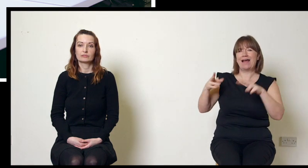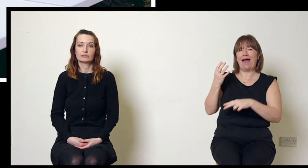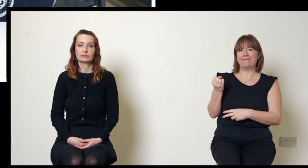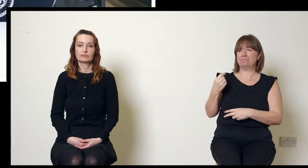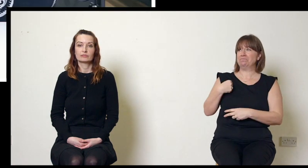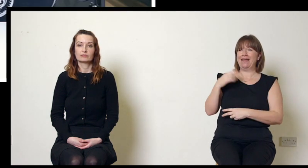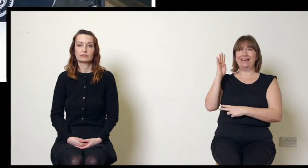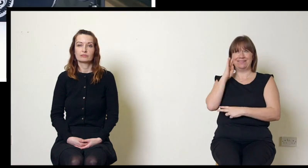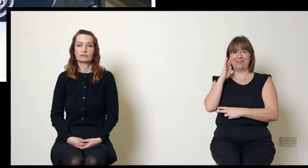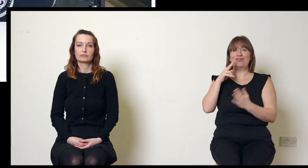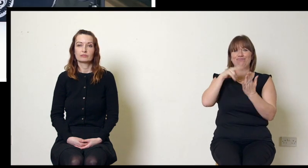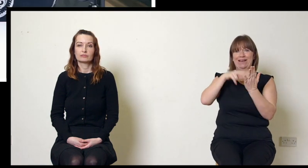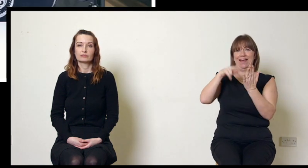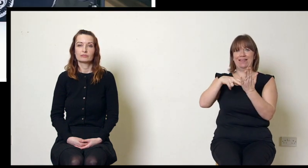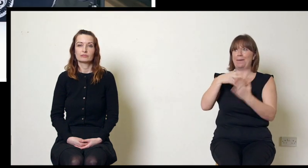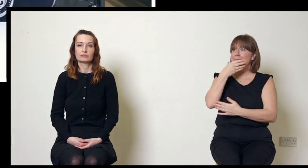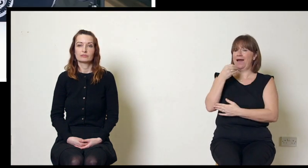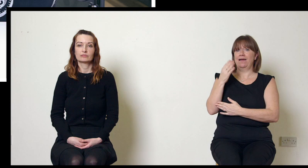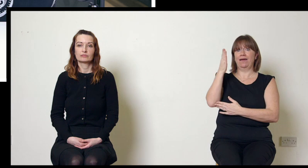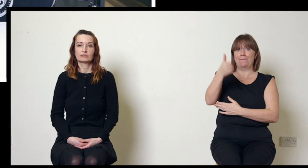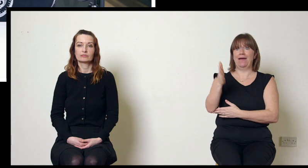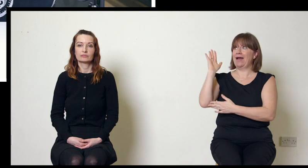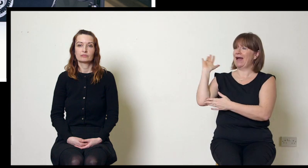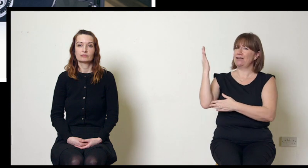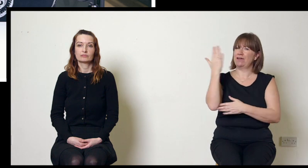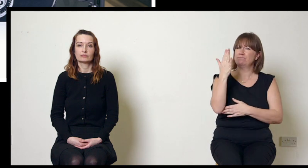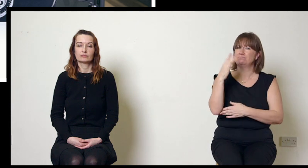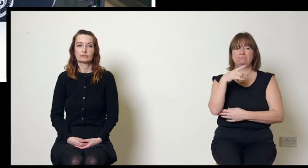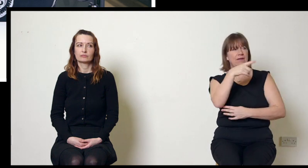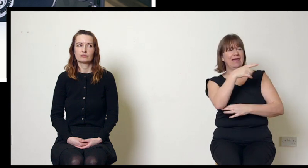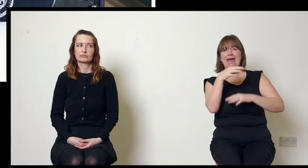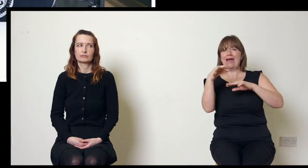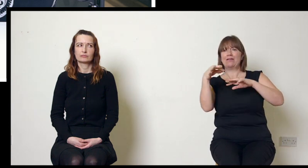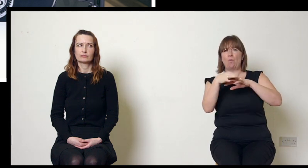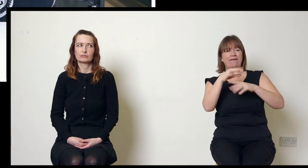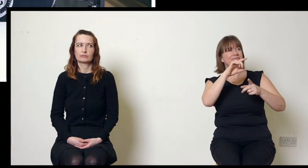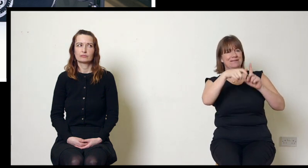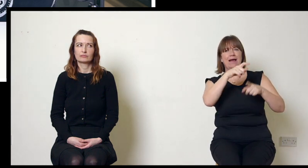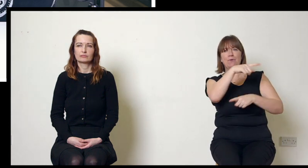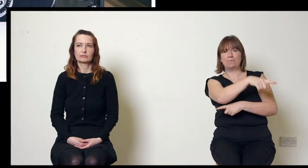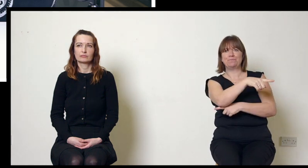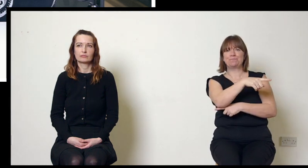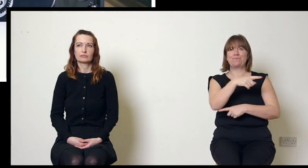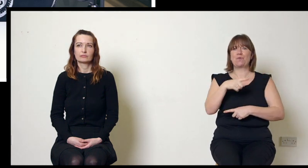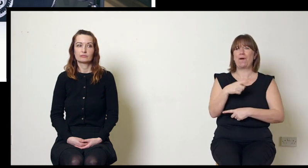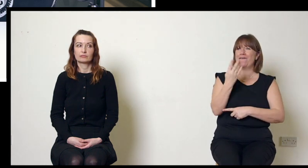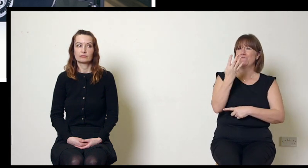And then a gentleman came into the gallery whose wife I think was disabled and we had a 40 minute conversation